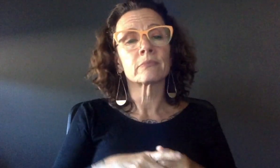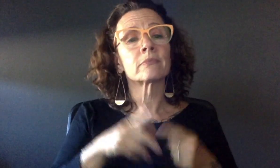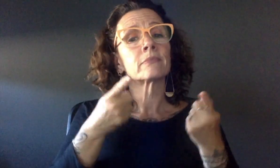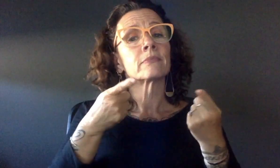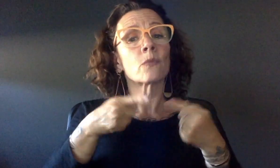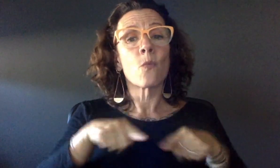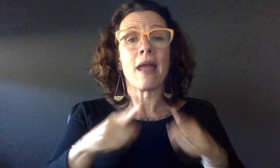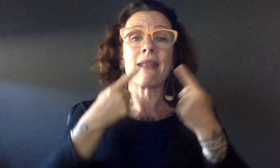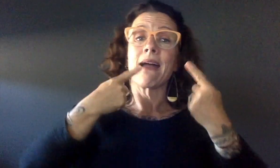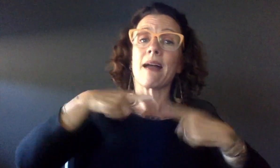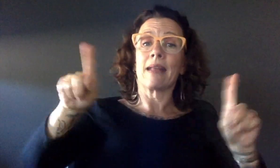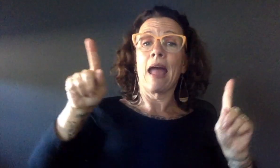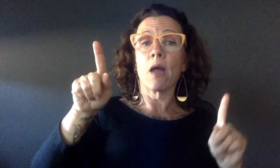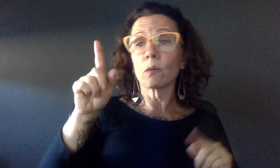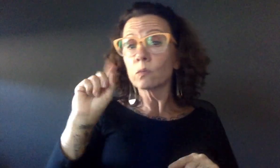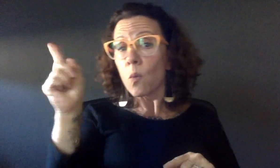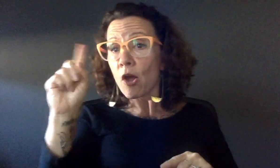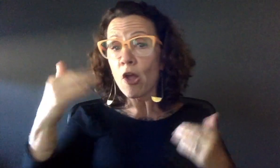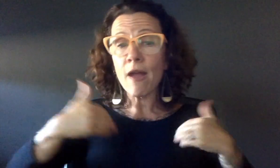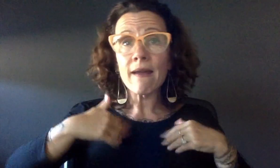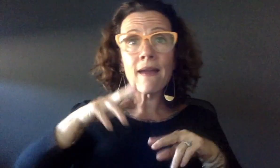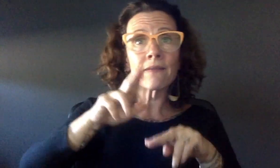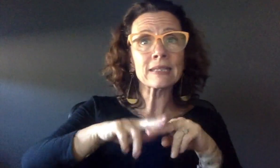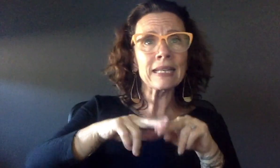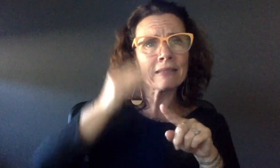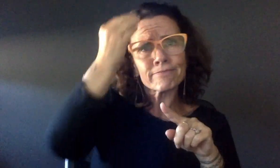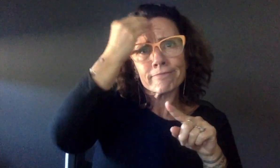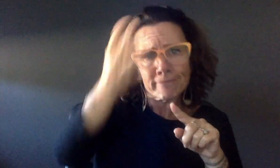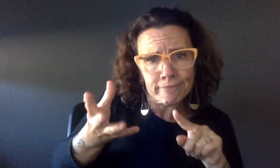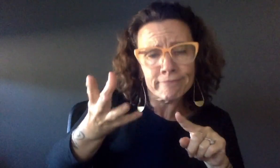Announce their location from the mic and explain that